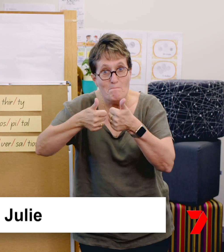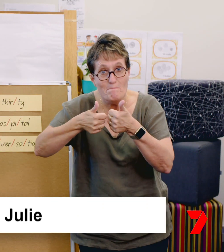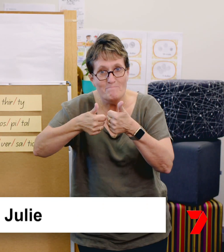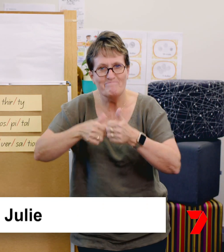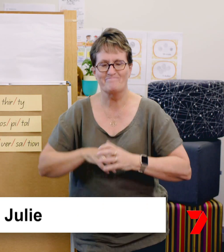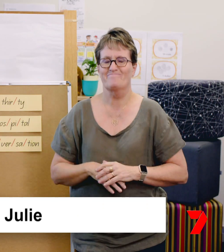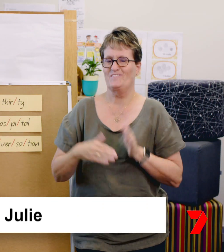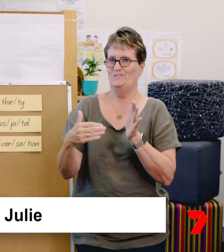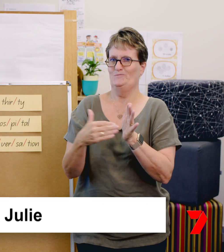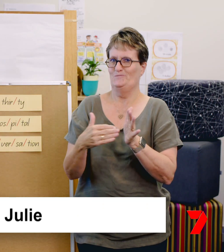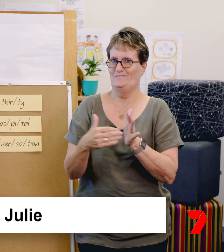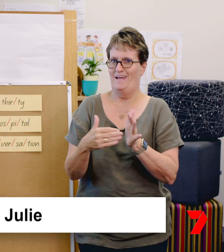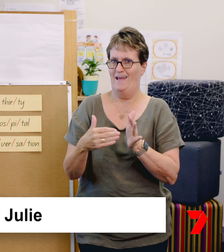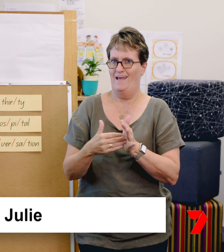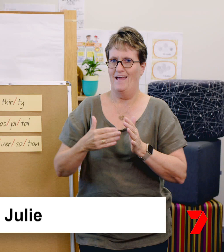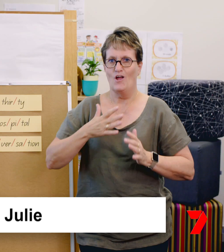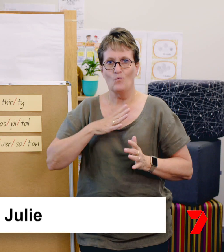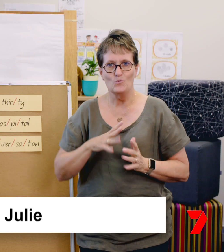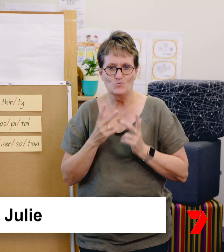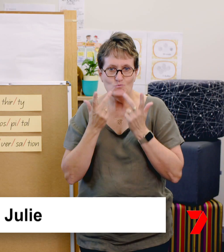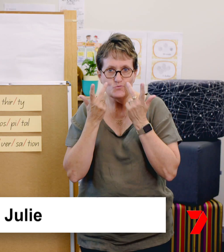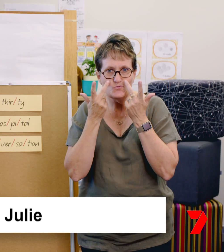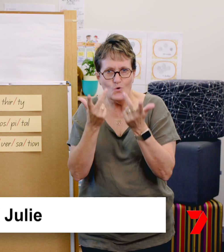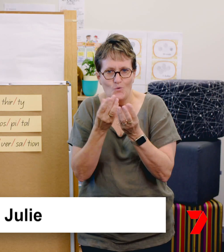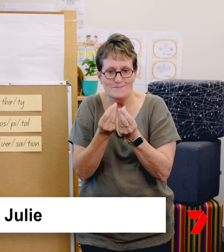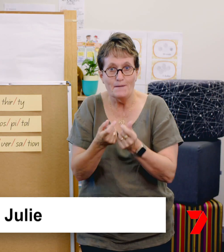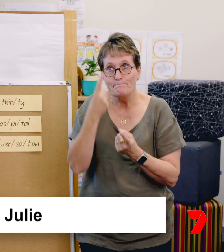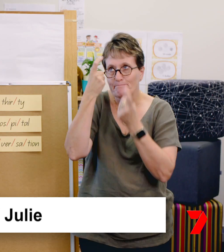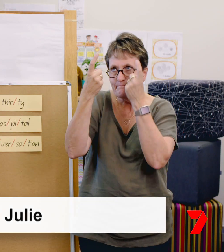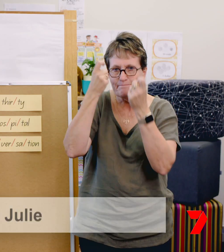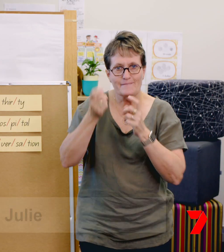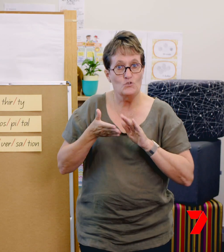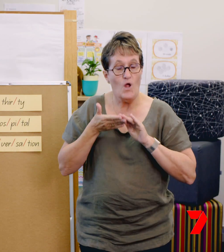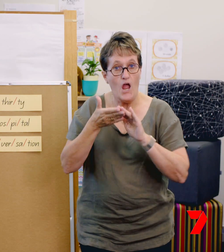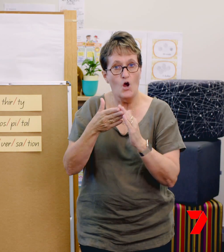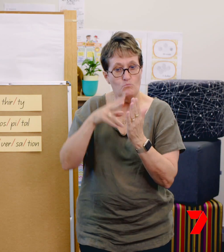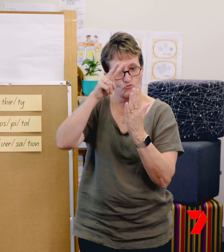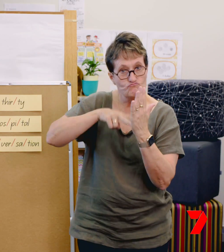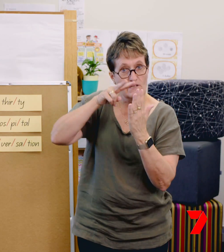In this 'Let's Read' session, I'm going to give you some tips that might help with your reading.